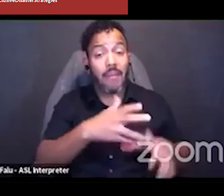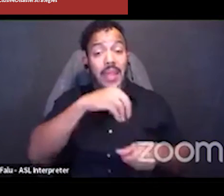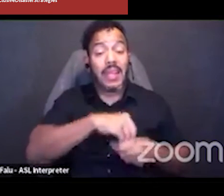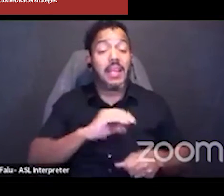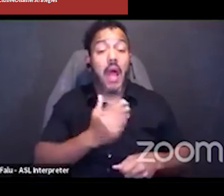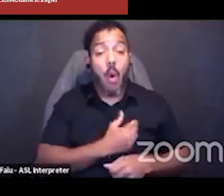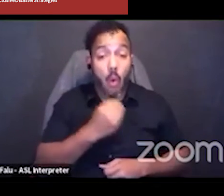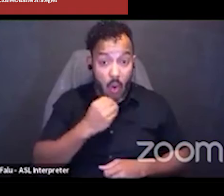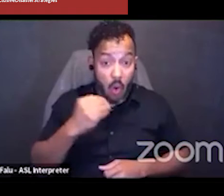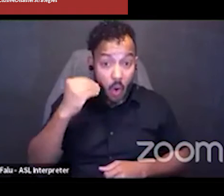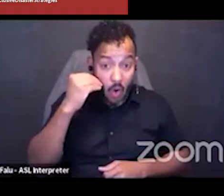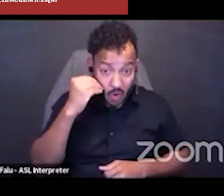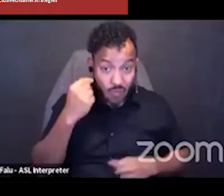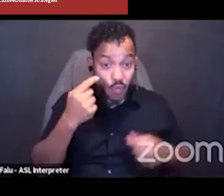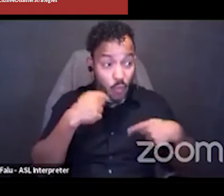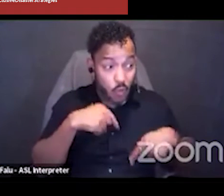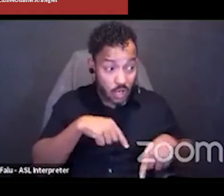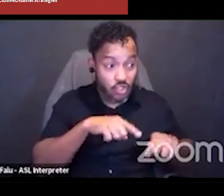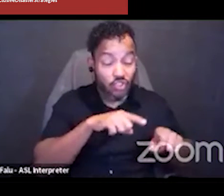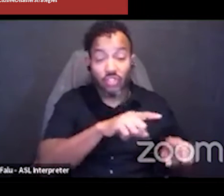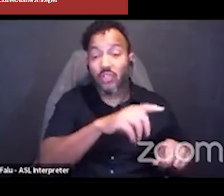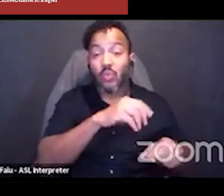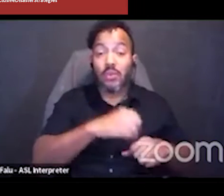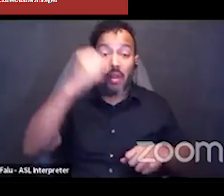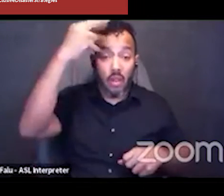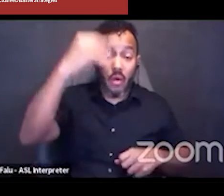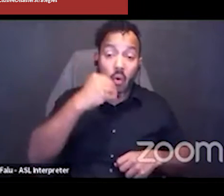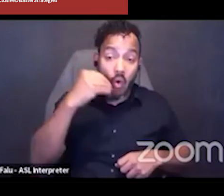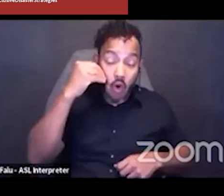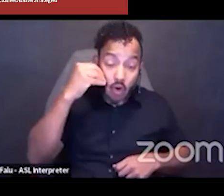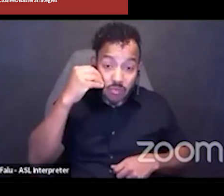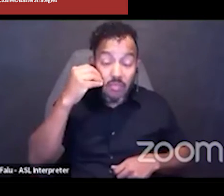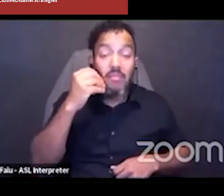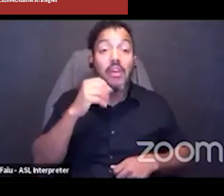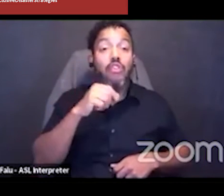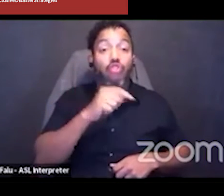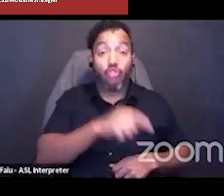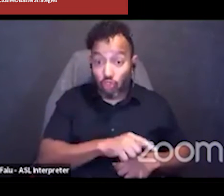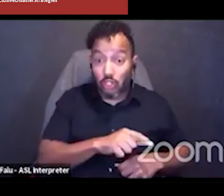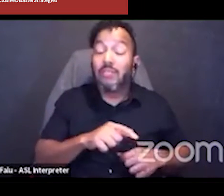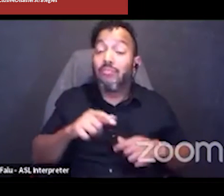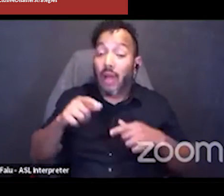That's how she wanted to go at home.